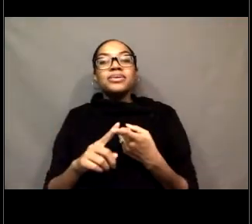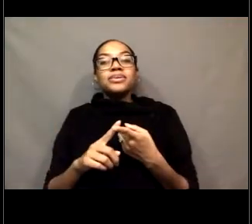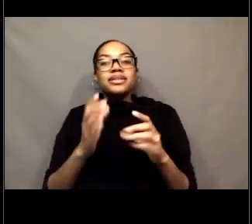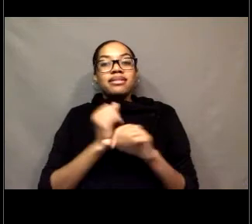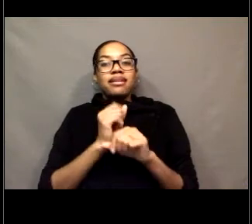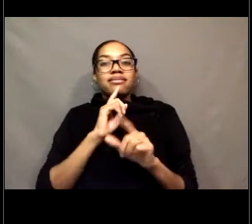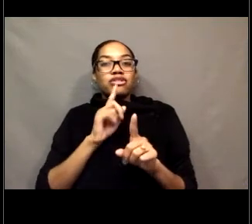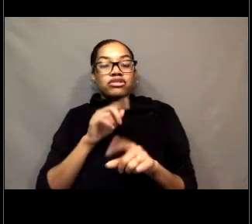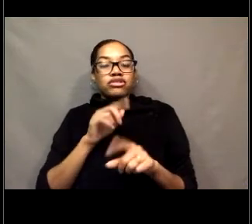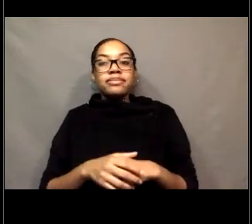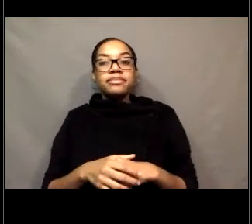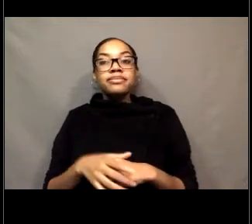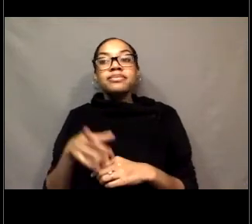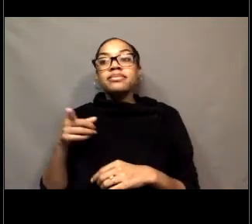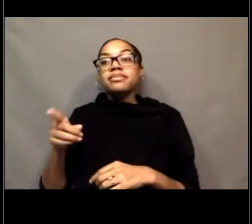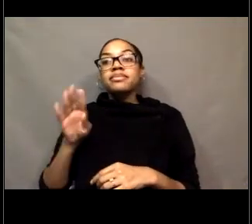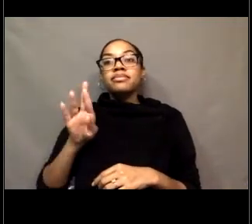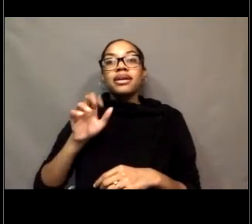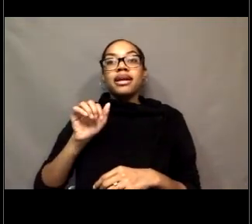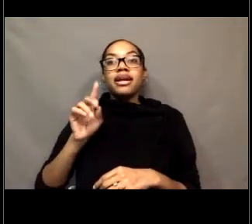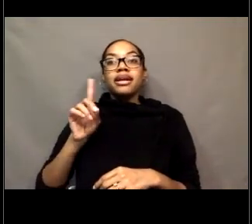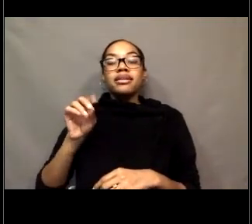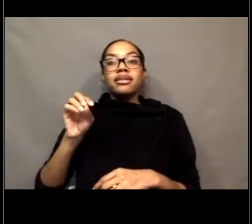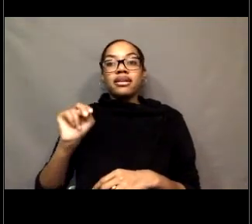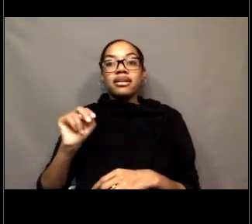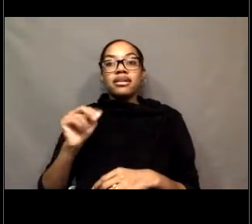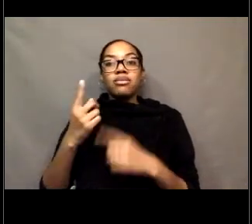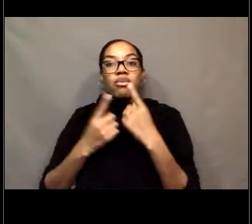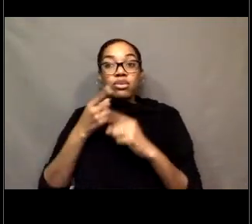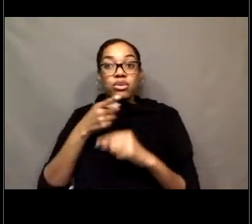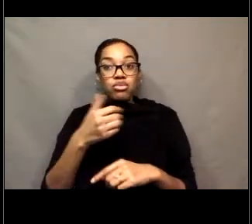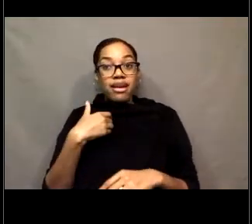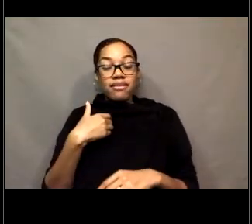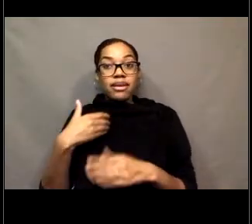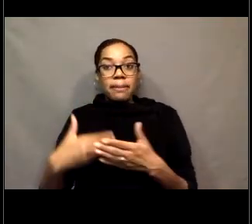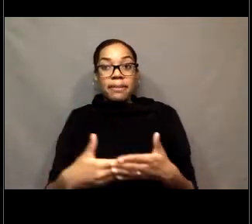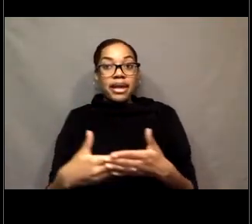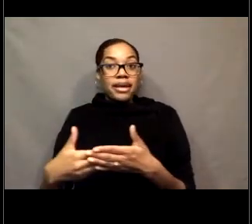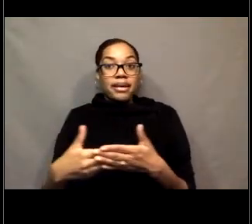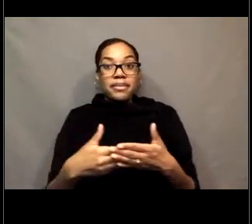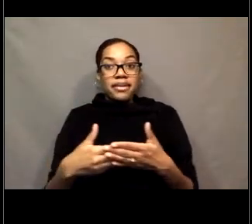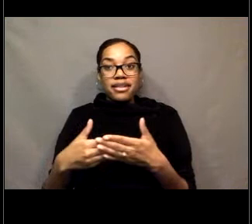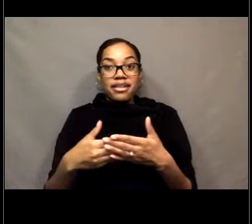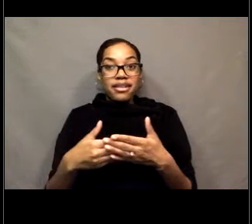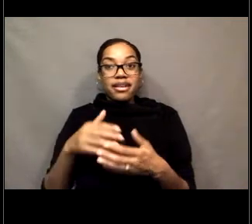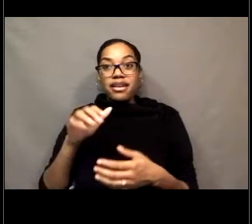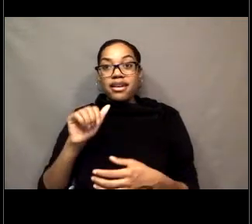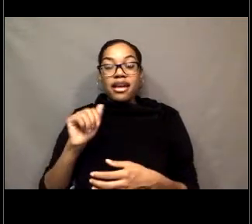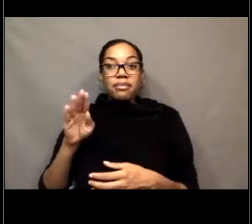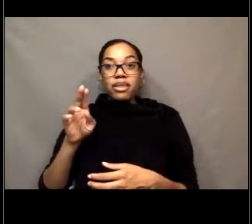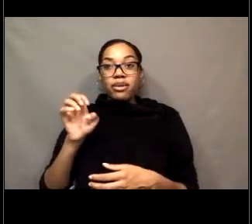but Brandon is wondering, do you have a baby abalone? So I think the real question is, you know are they just miniatures?